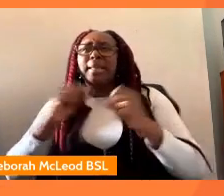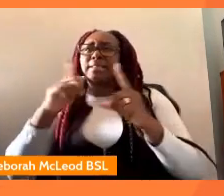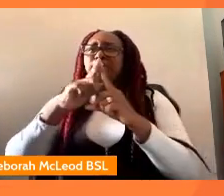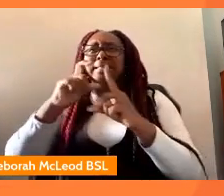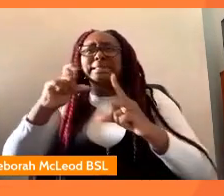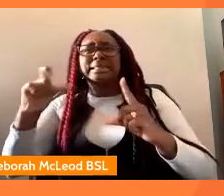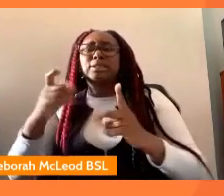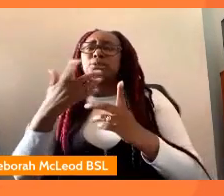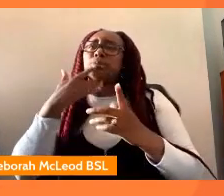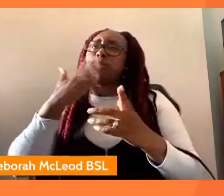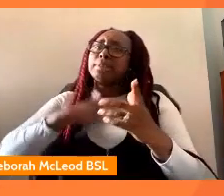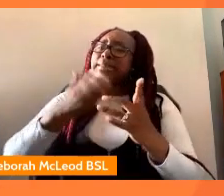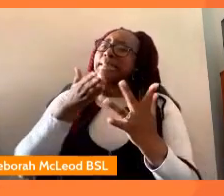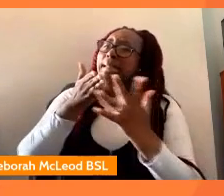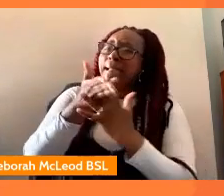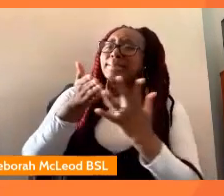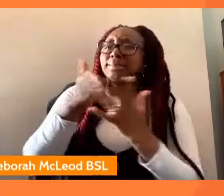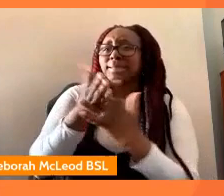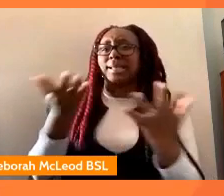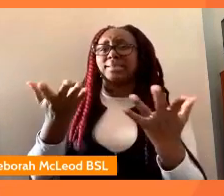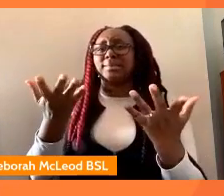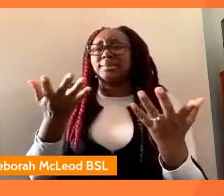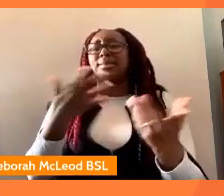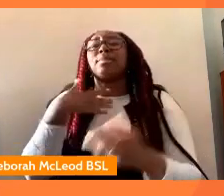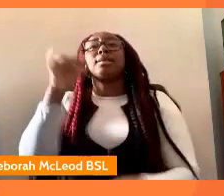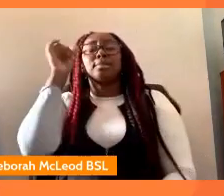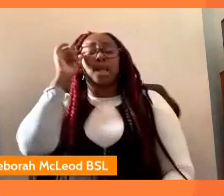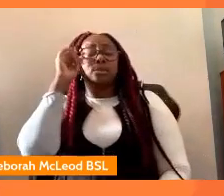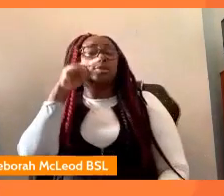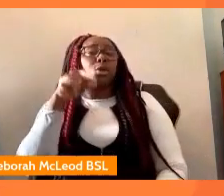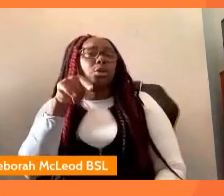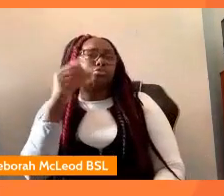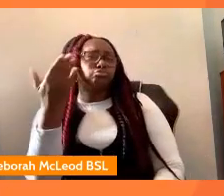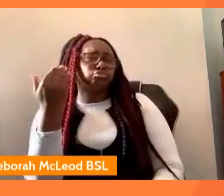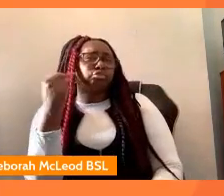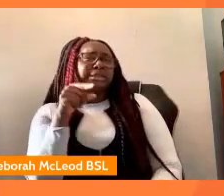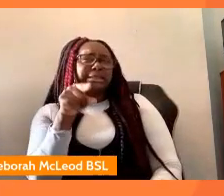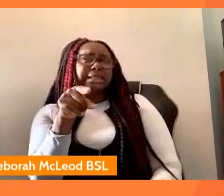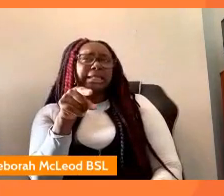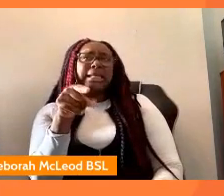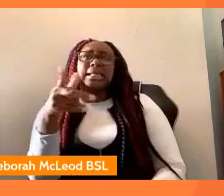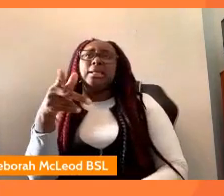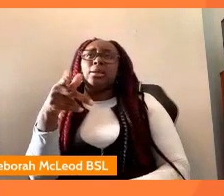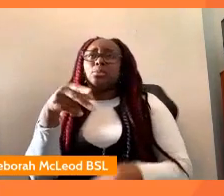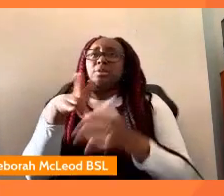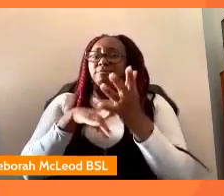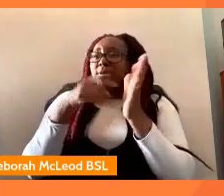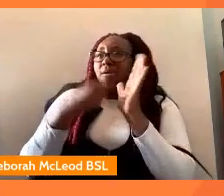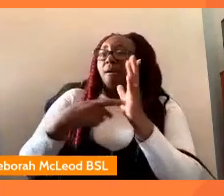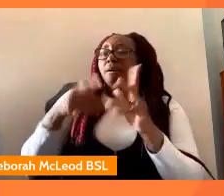You want a version. We talked recently about a VR project and said could you not do the